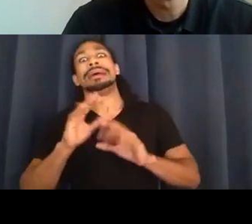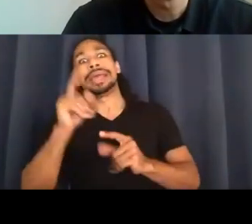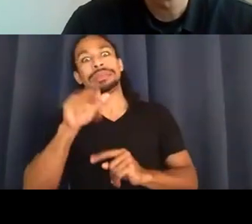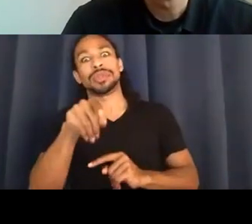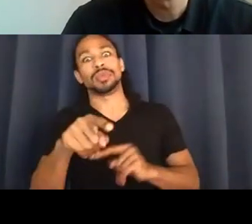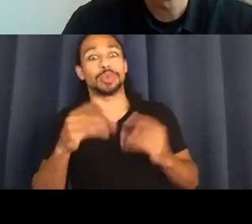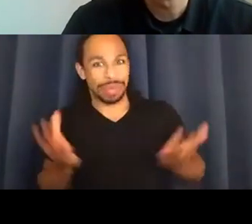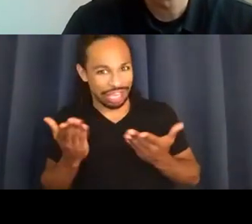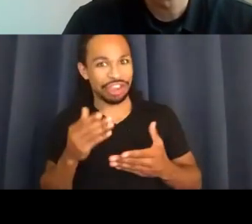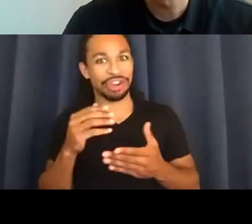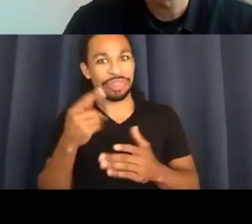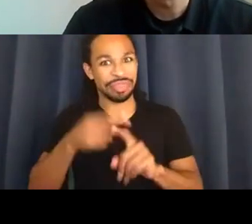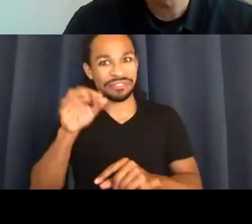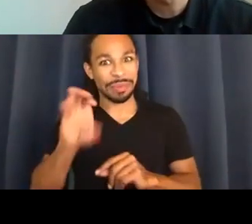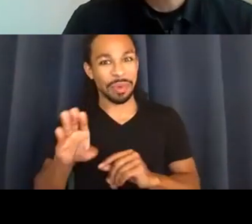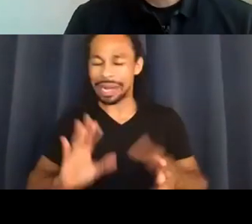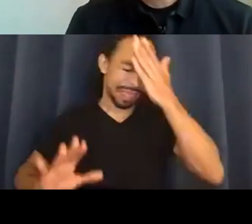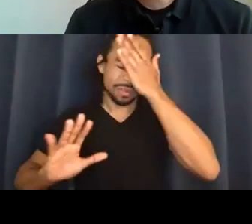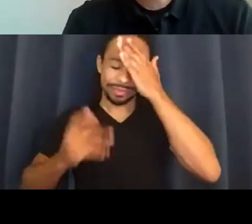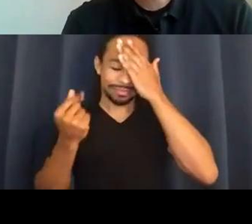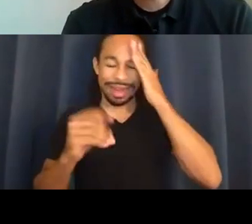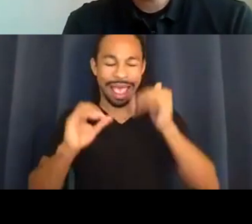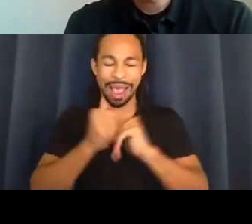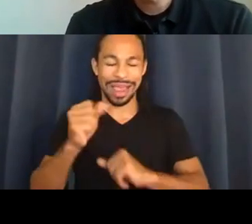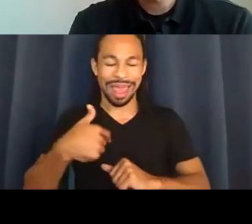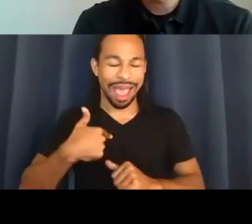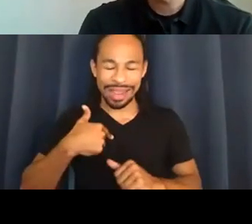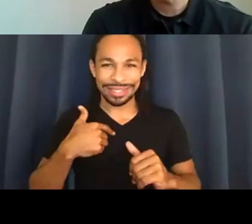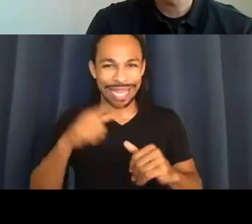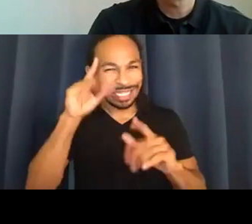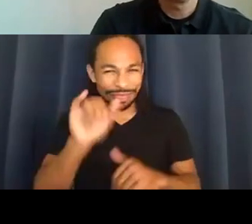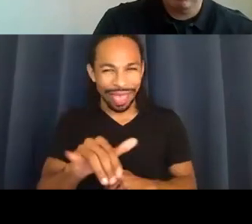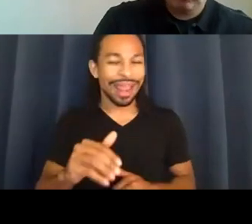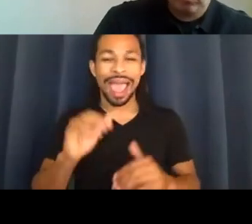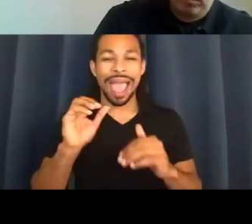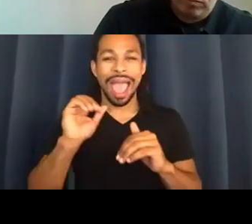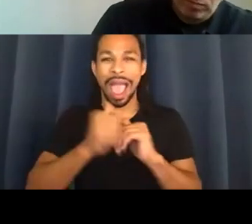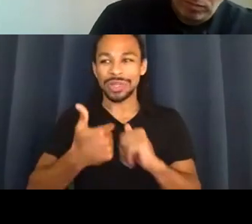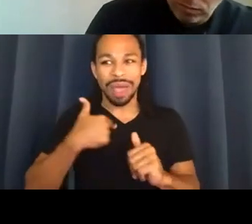I'm like, wait. Can't figure out which one to be responsive